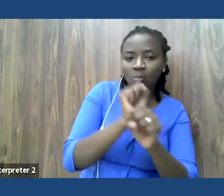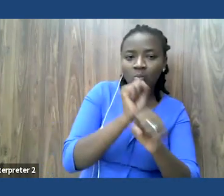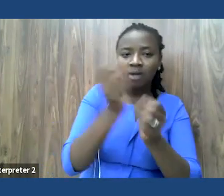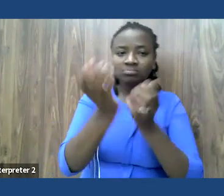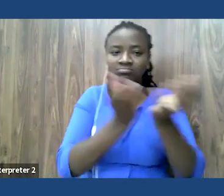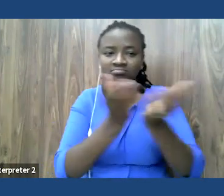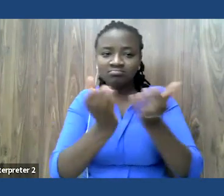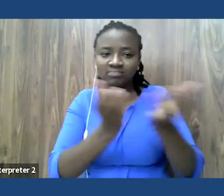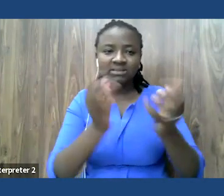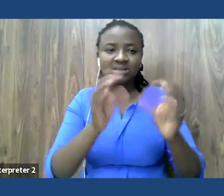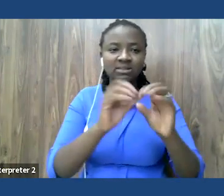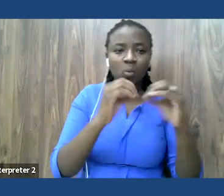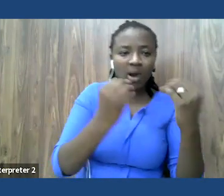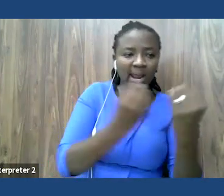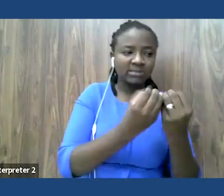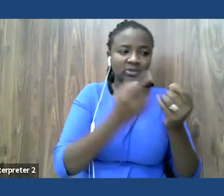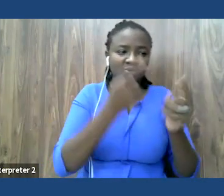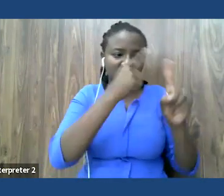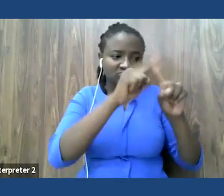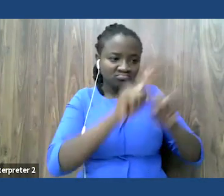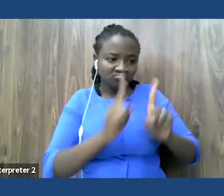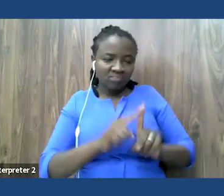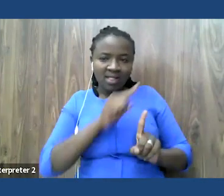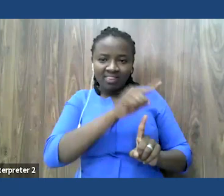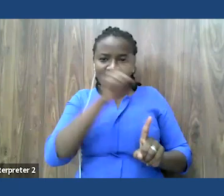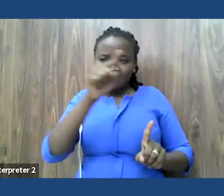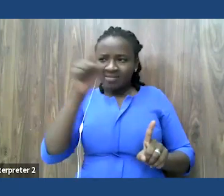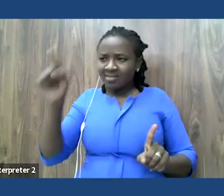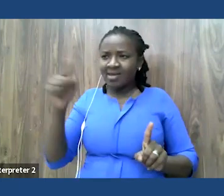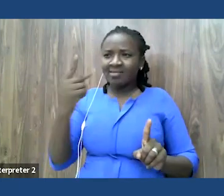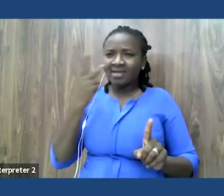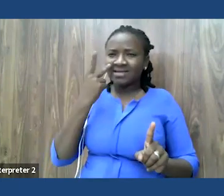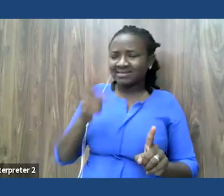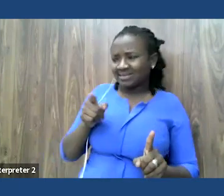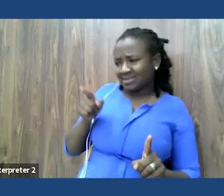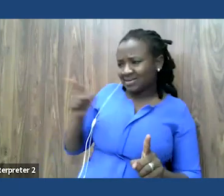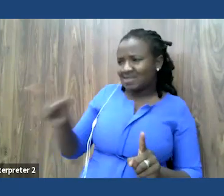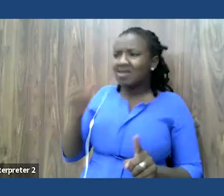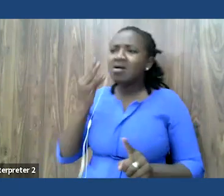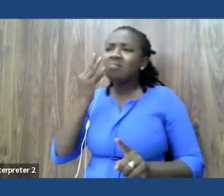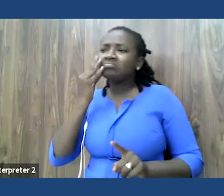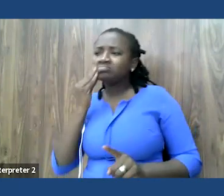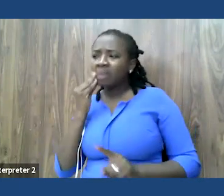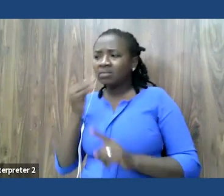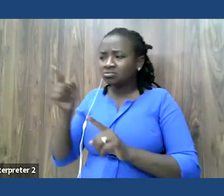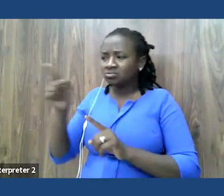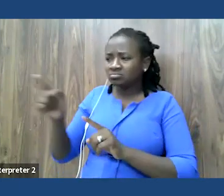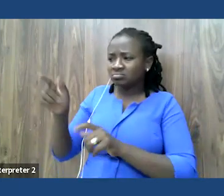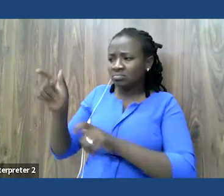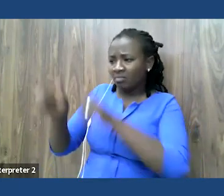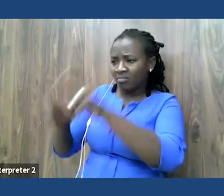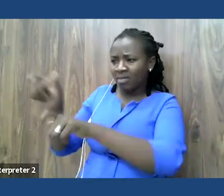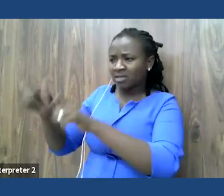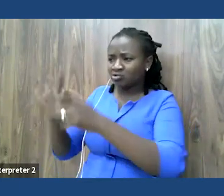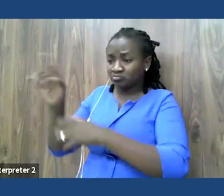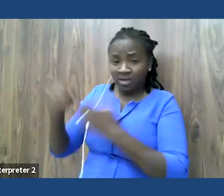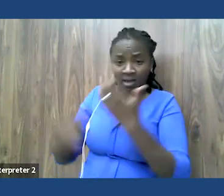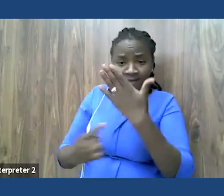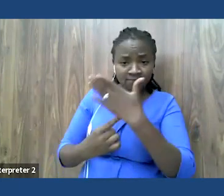organizations, underestimating the share that are digitally active, especially on social media.